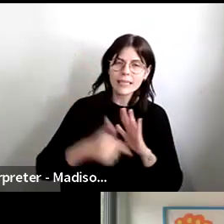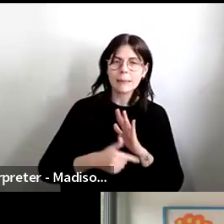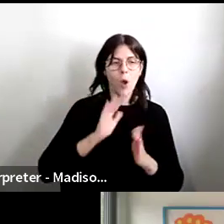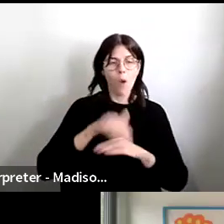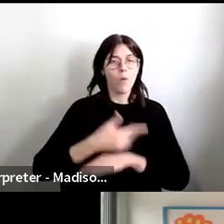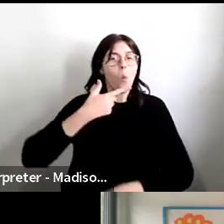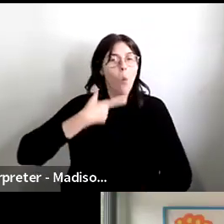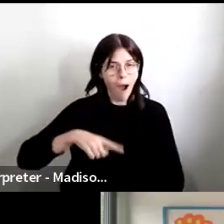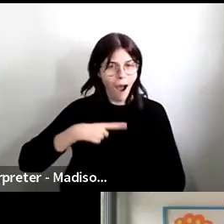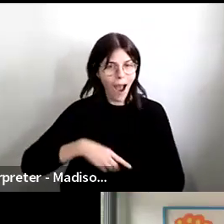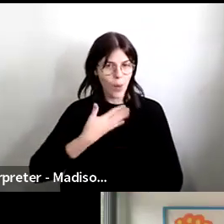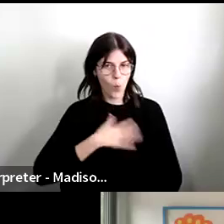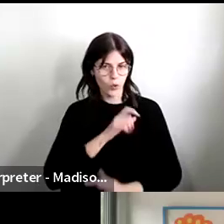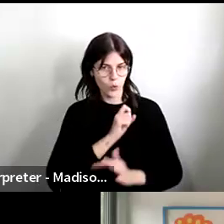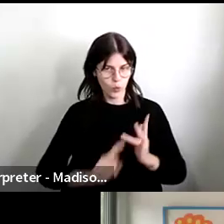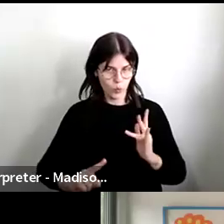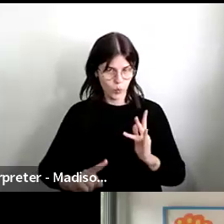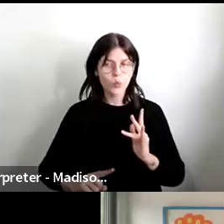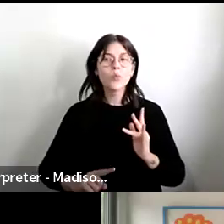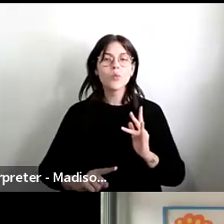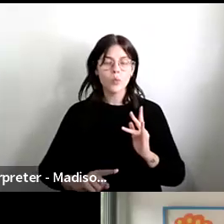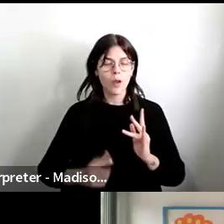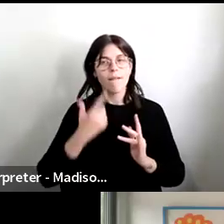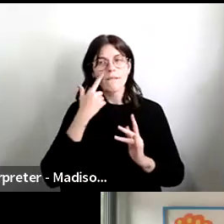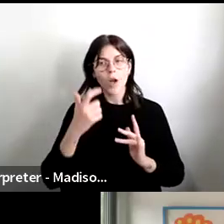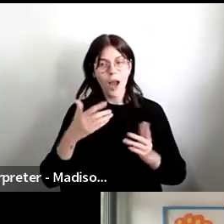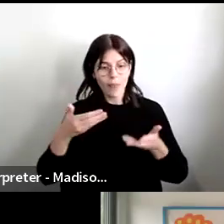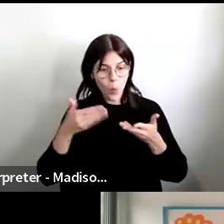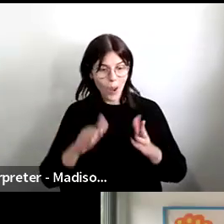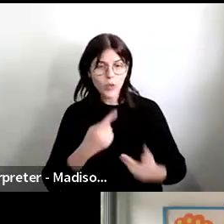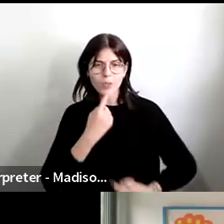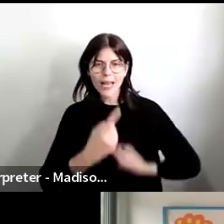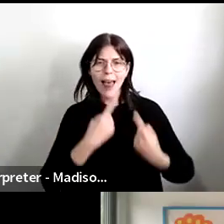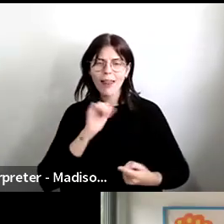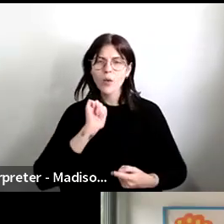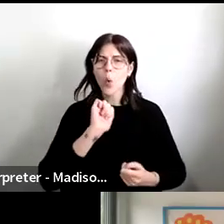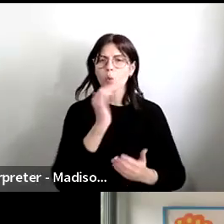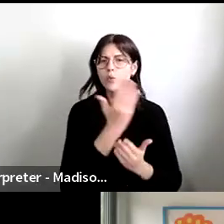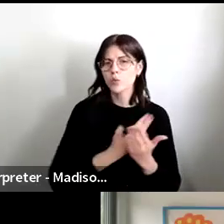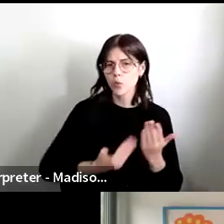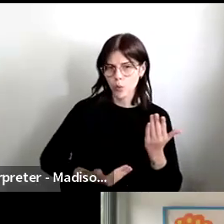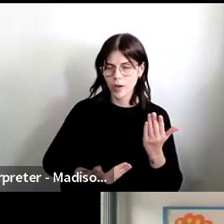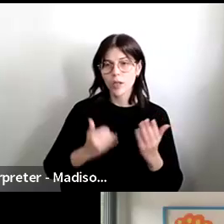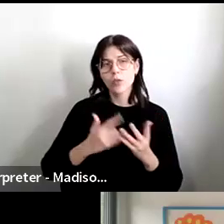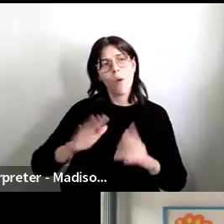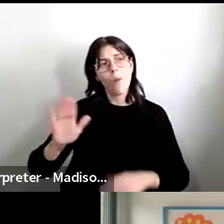want to do it, and finding the ways to tell that story so that everybody knows. Because I think